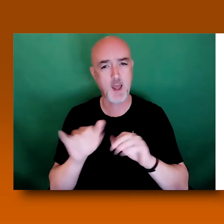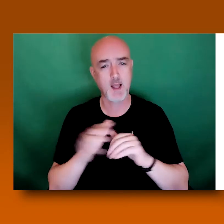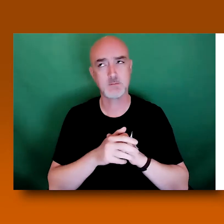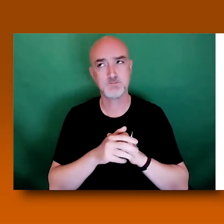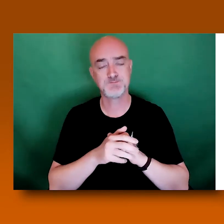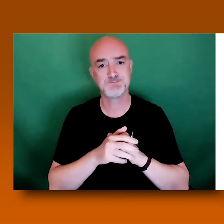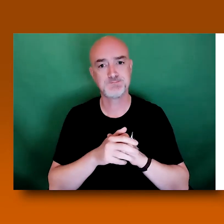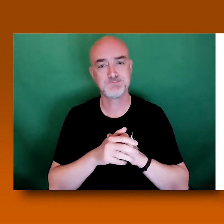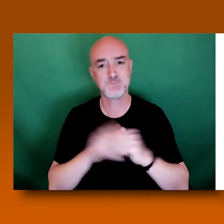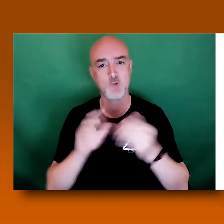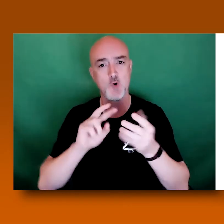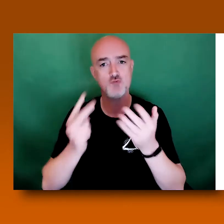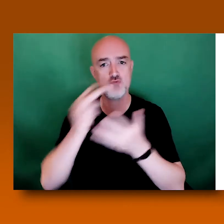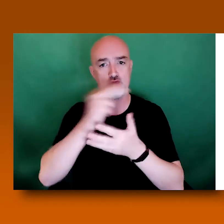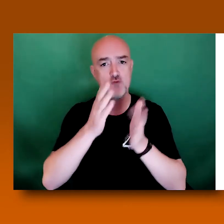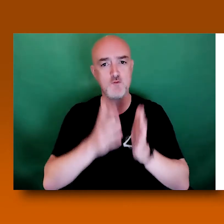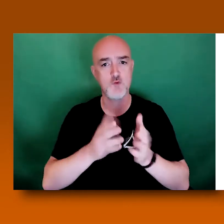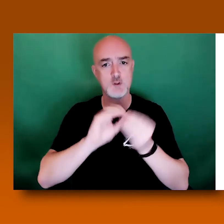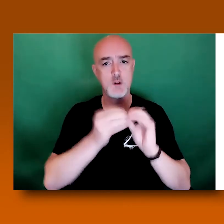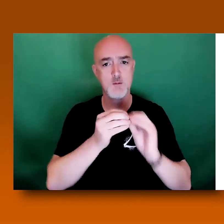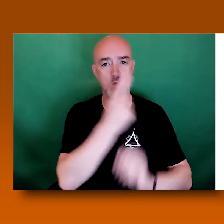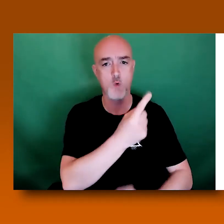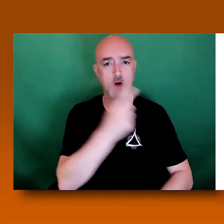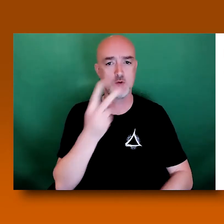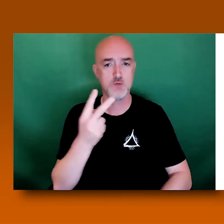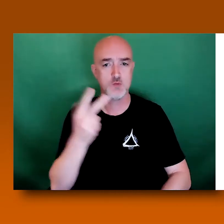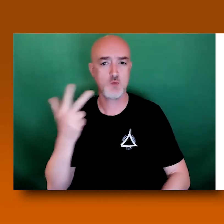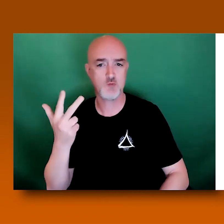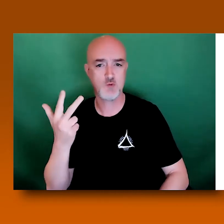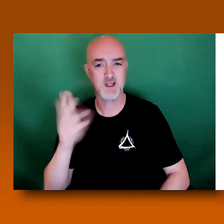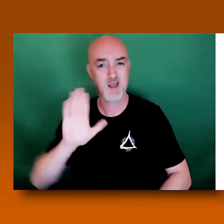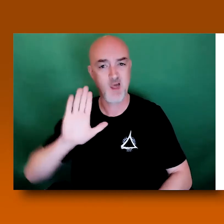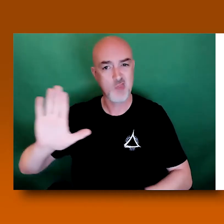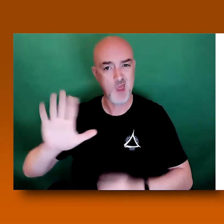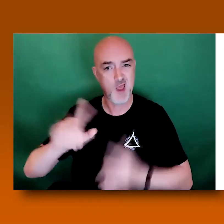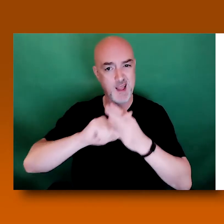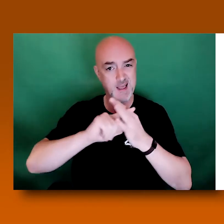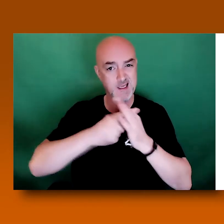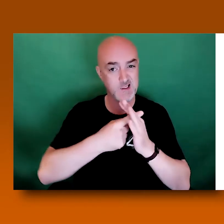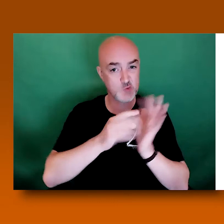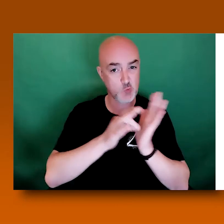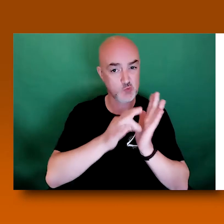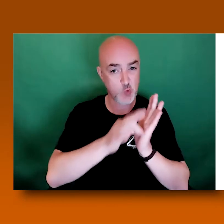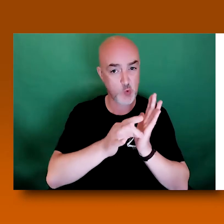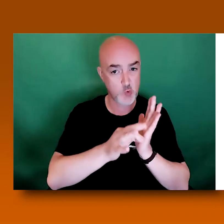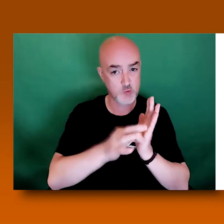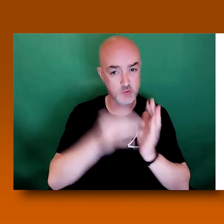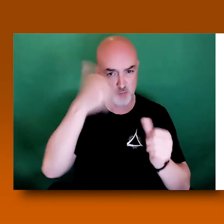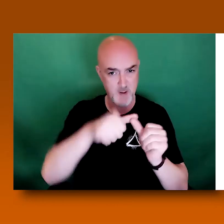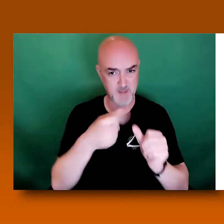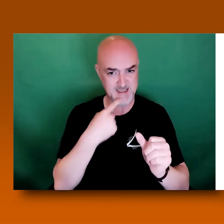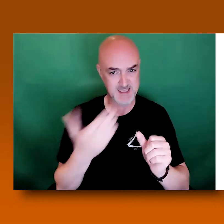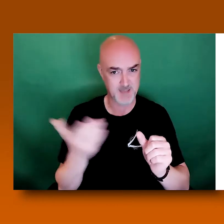Very important to know that reviewers, the initial 3 reviewers and their initial scores,